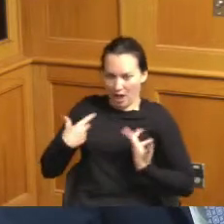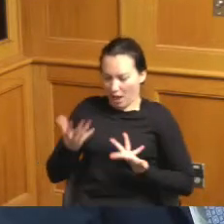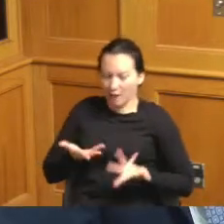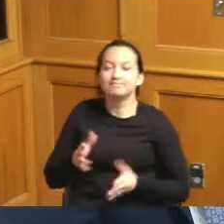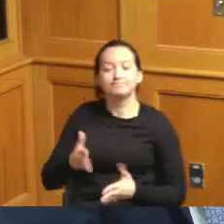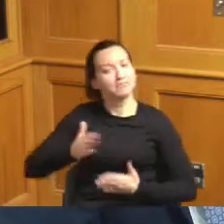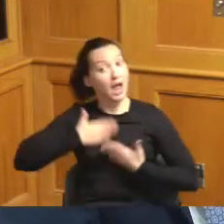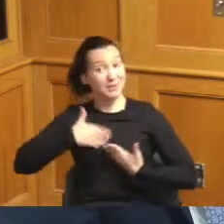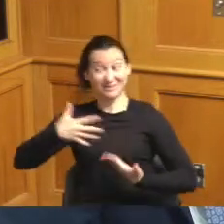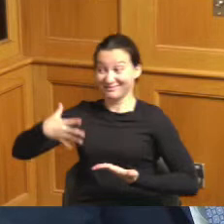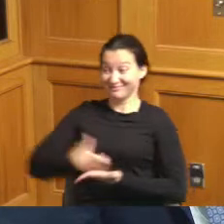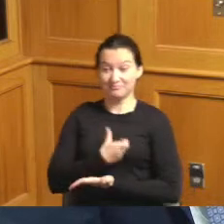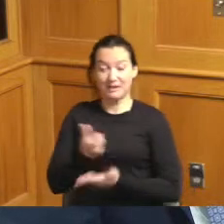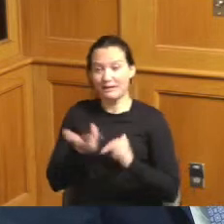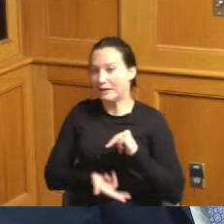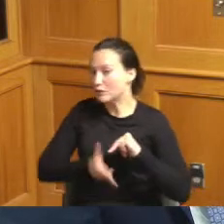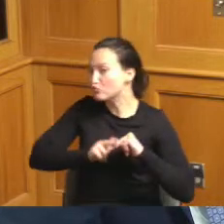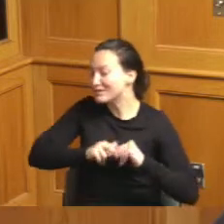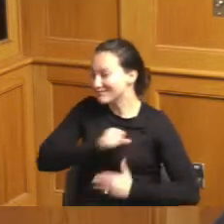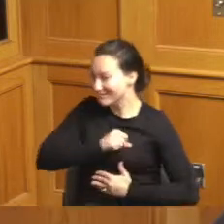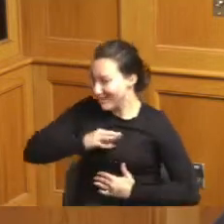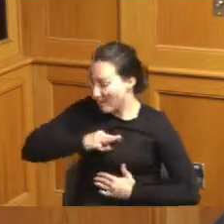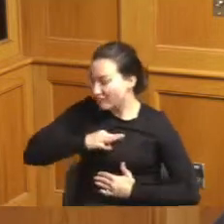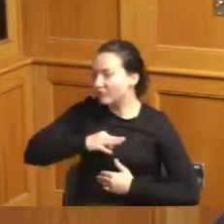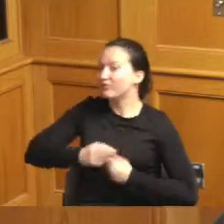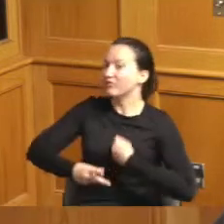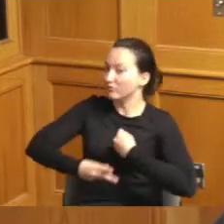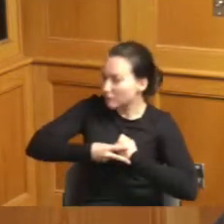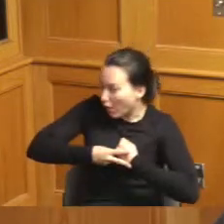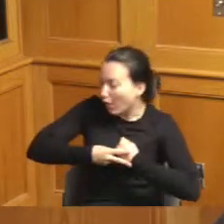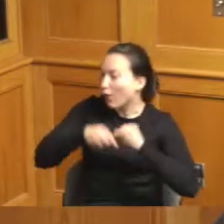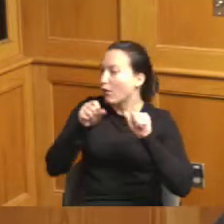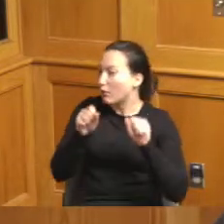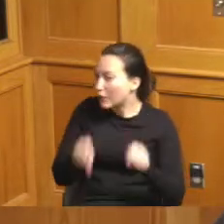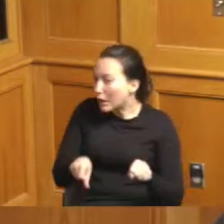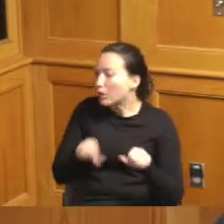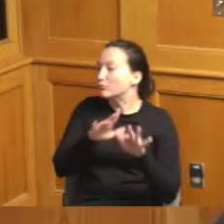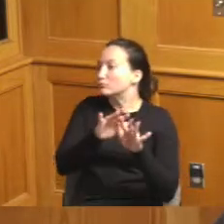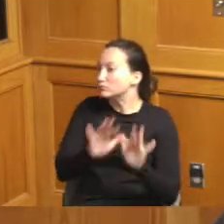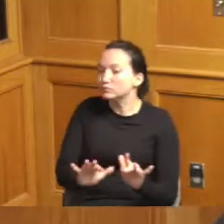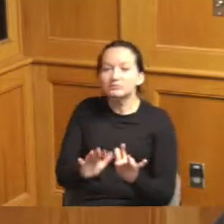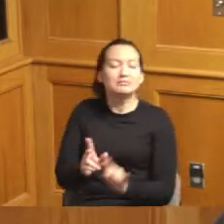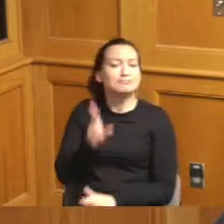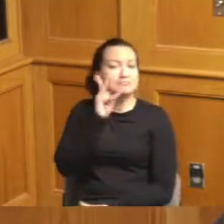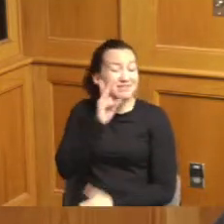glad that we were able to increase and staff can stay and we can do and also look at maybe what